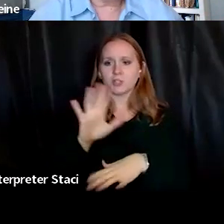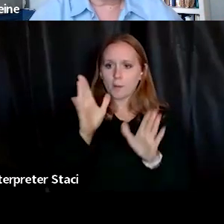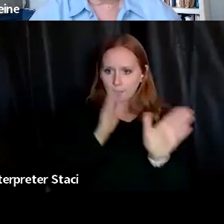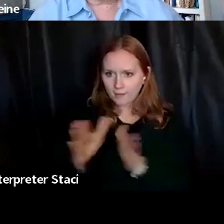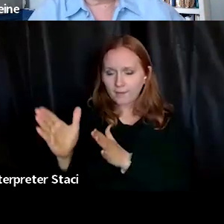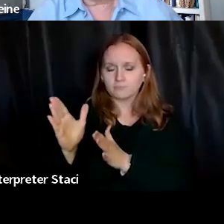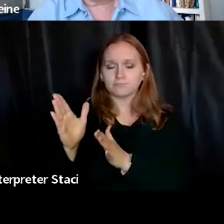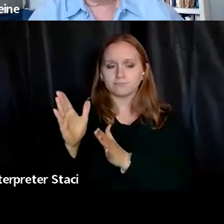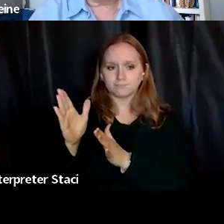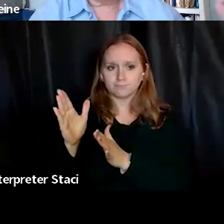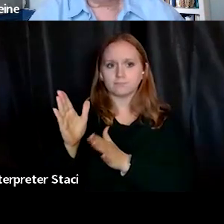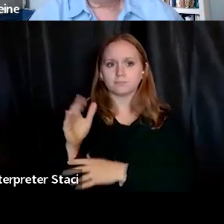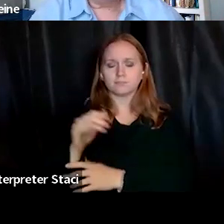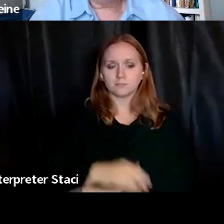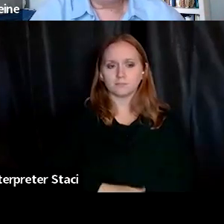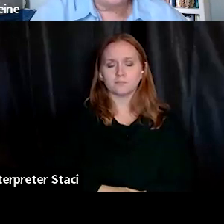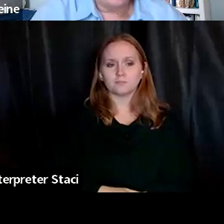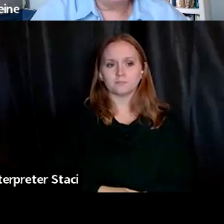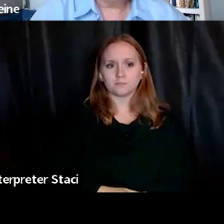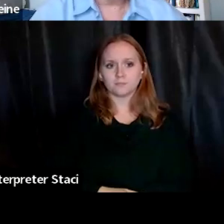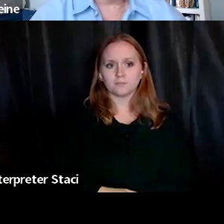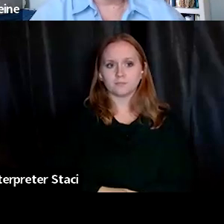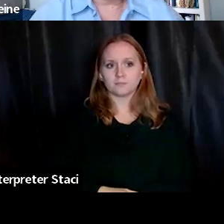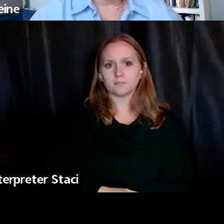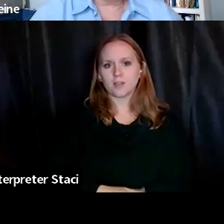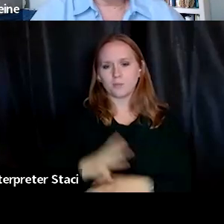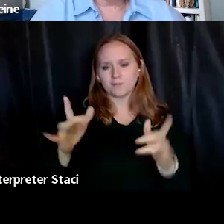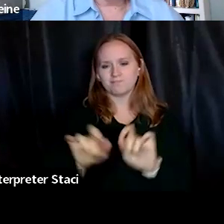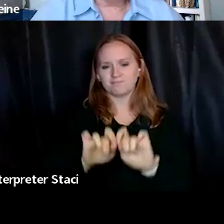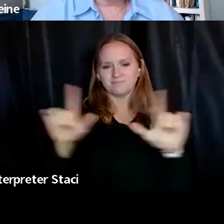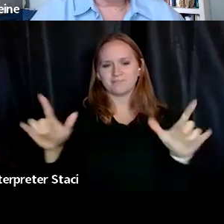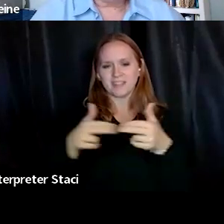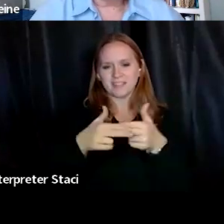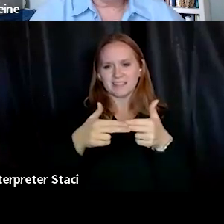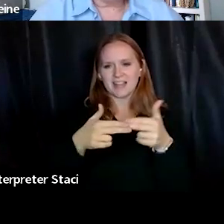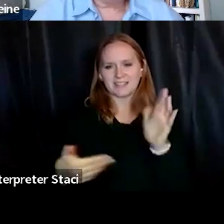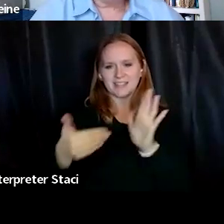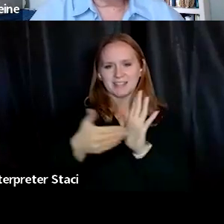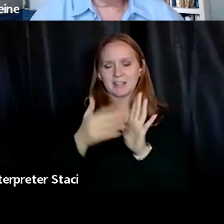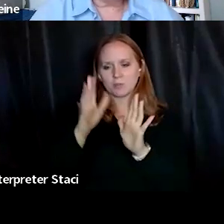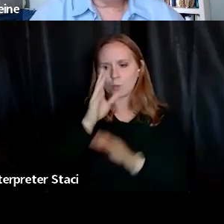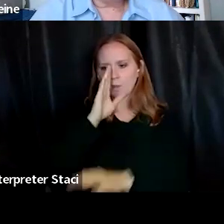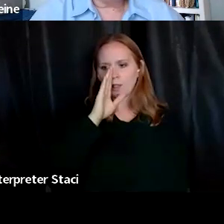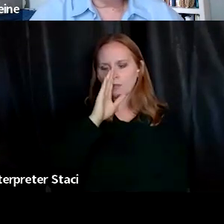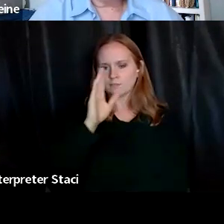We'll maybe, I don't think we're putting up the slides again, but you will be directed at the end of this webinar